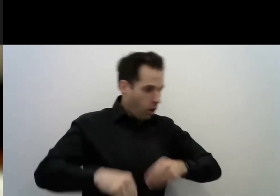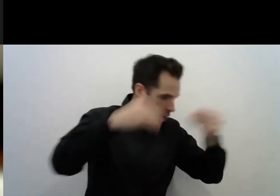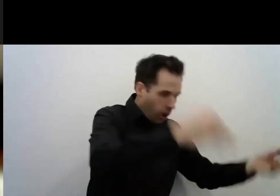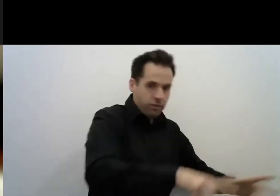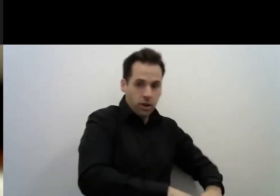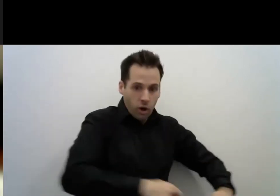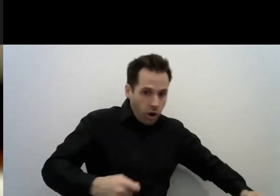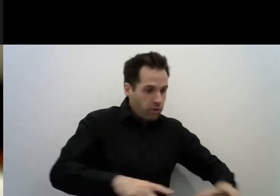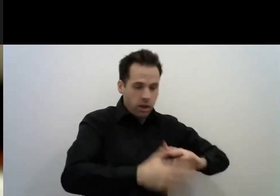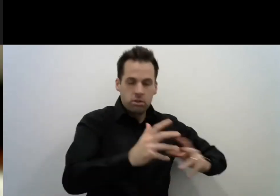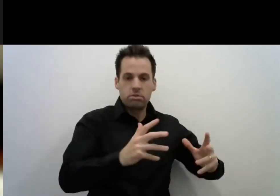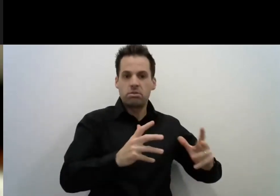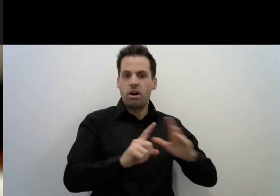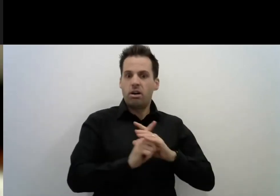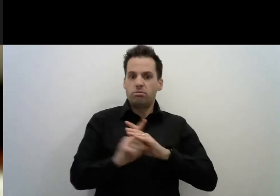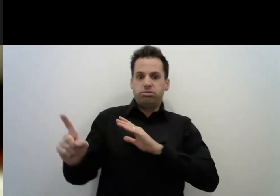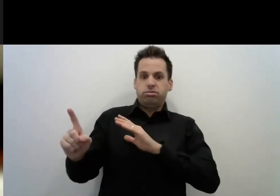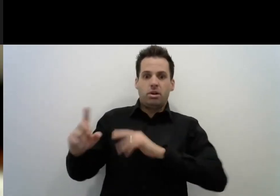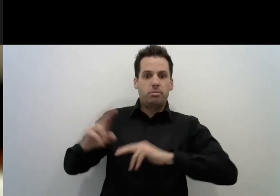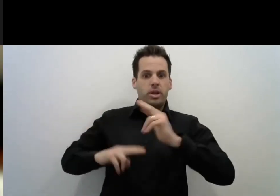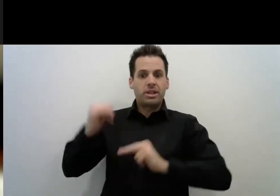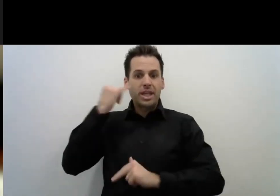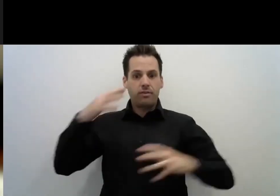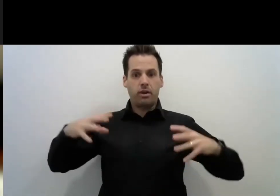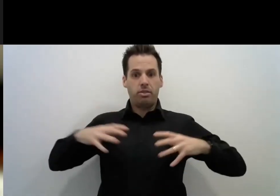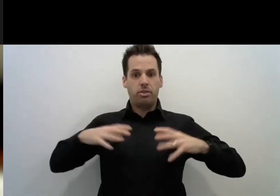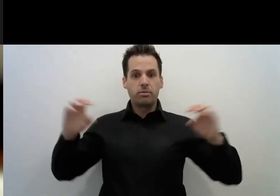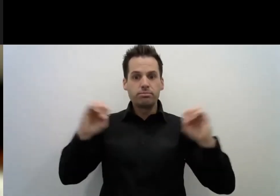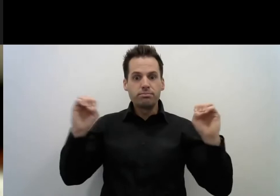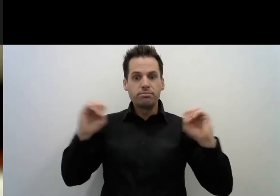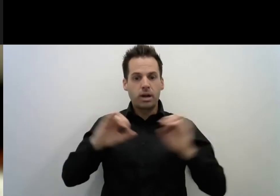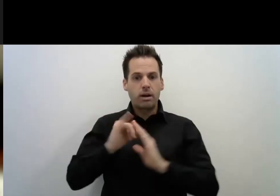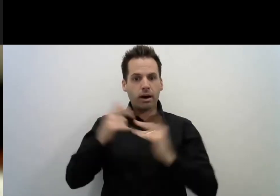exit the classroom and the building and so this got accelerated because this student